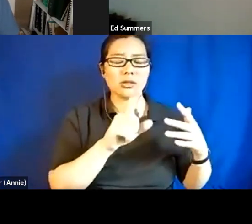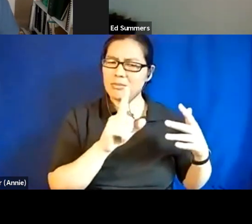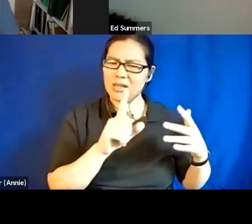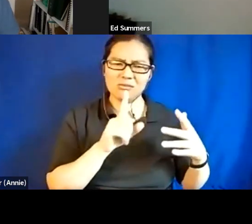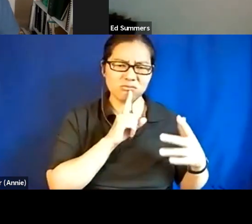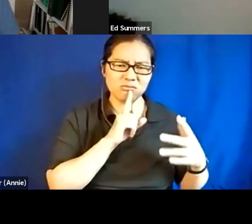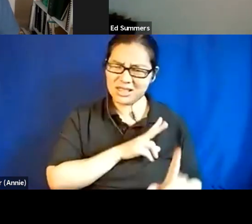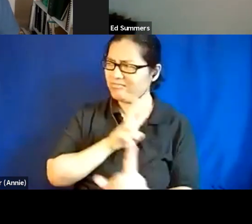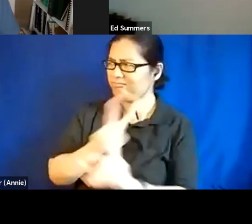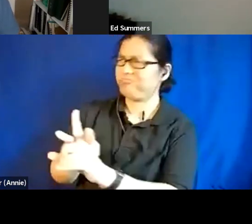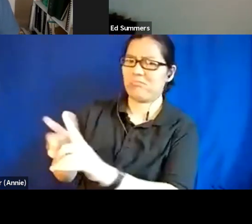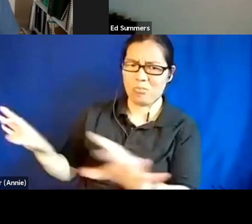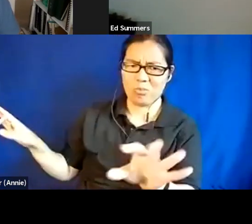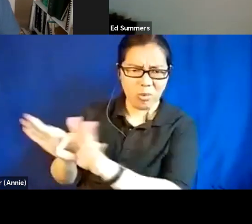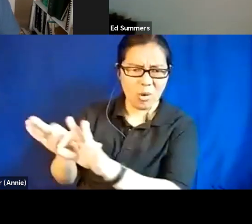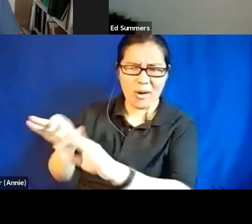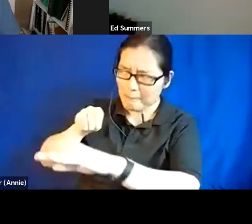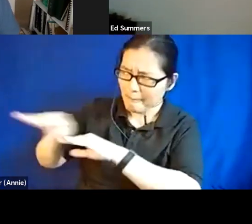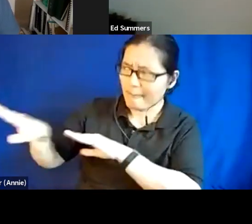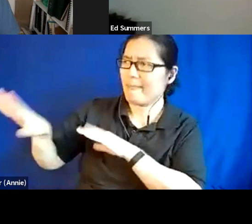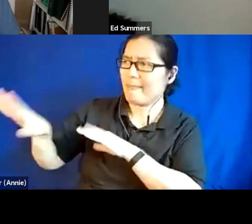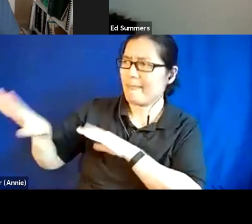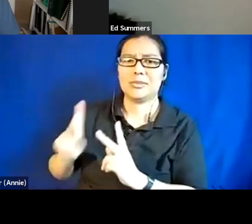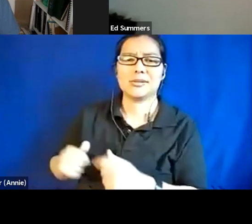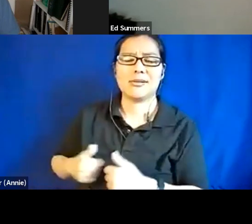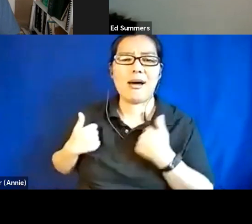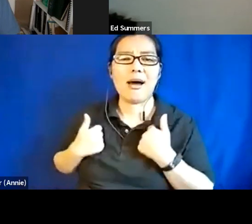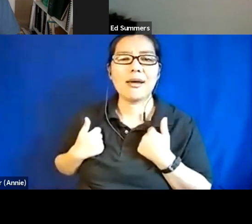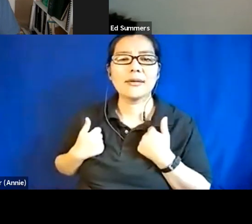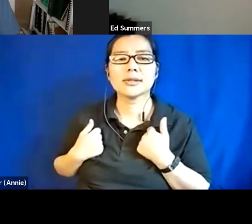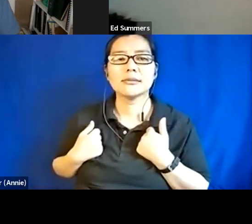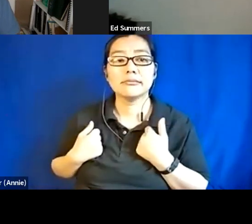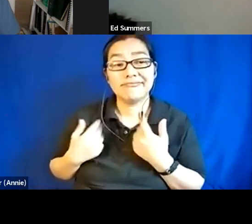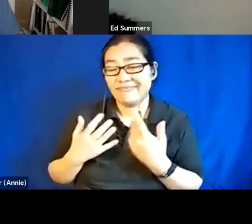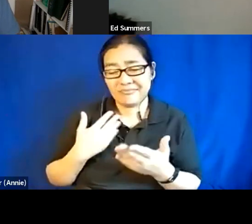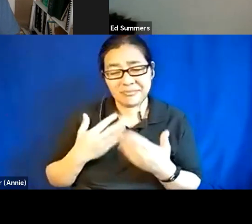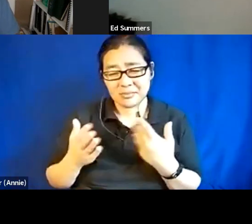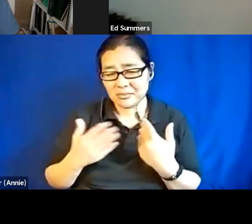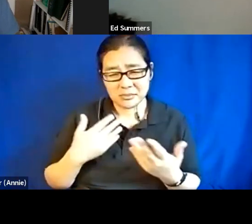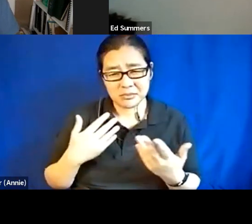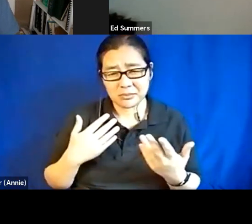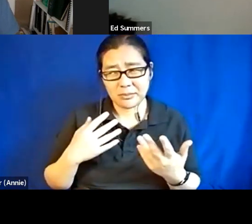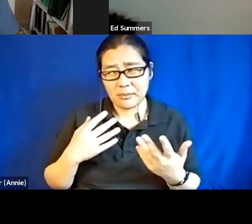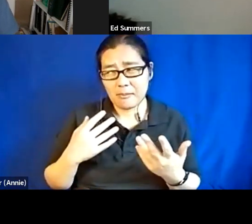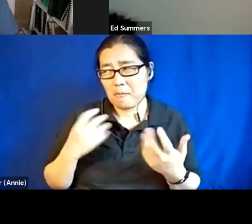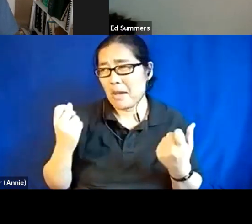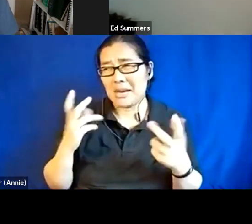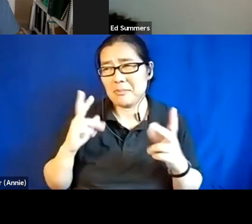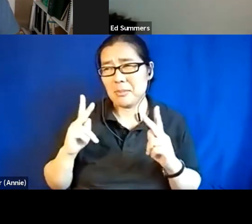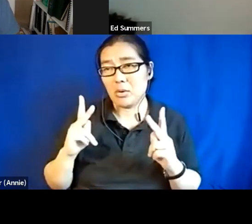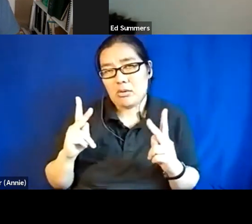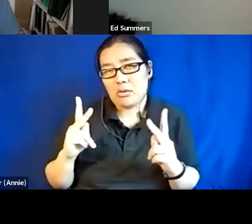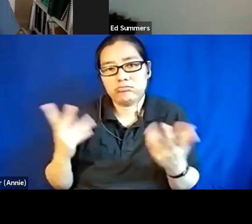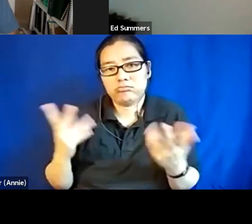's lives even though many folks may not quite see it that way yet